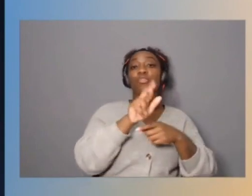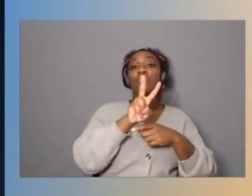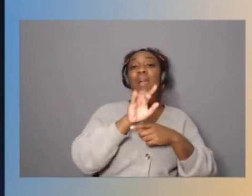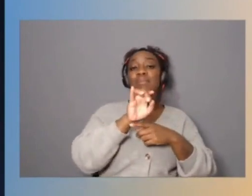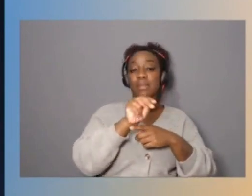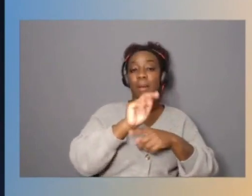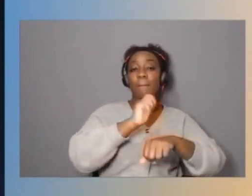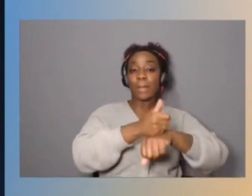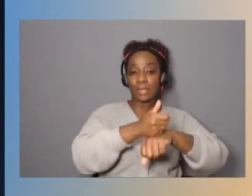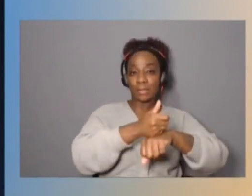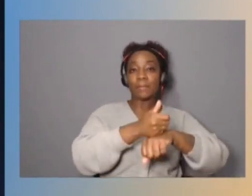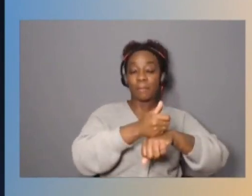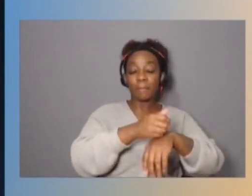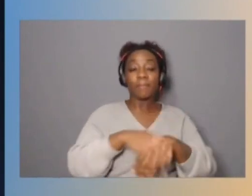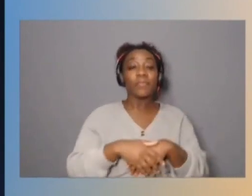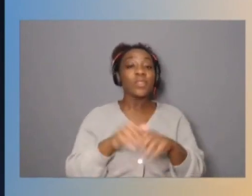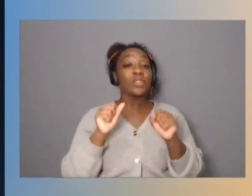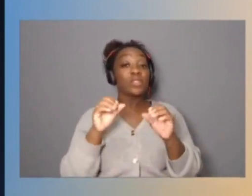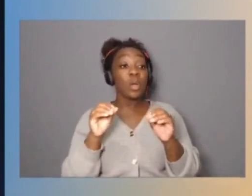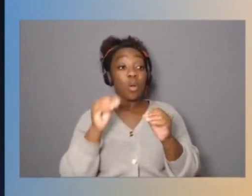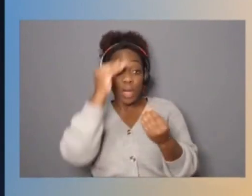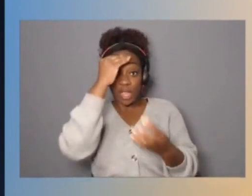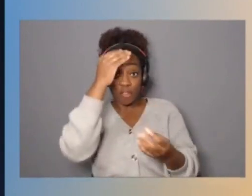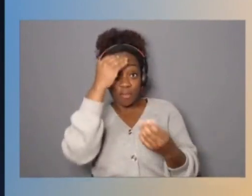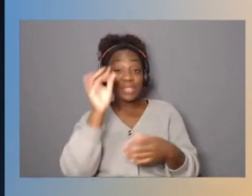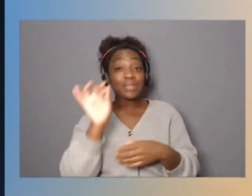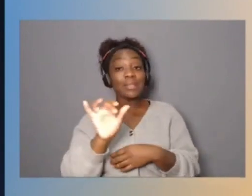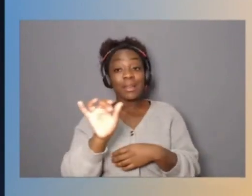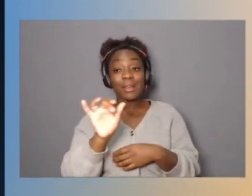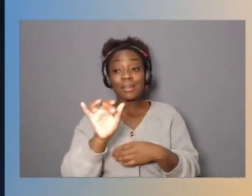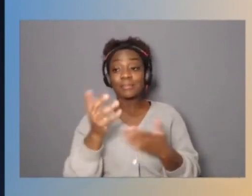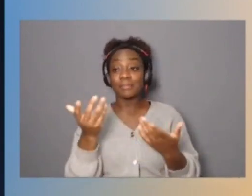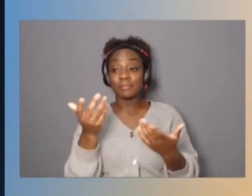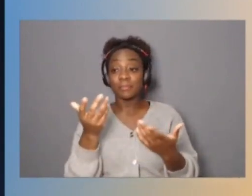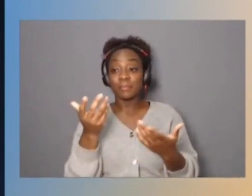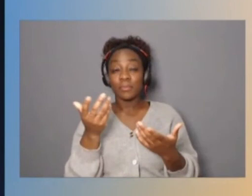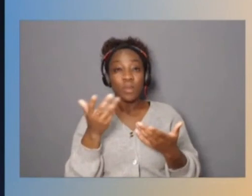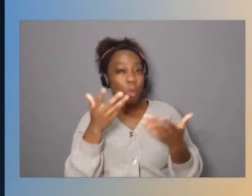So information like what kind of workload is it?